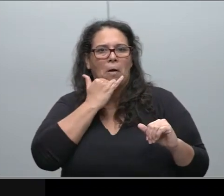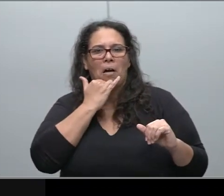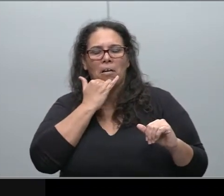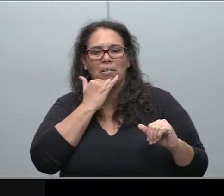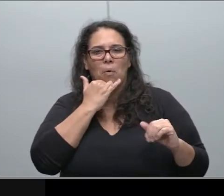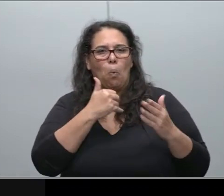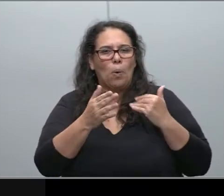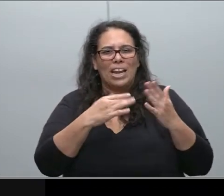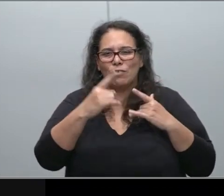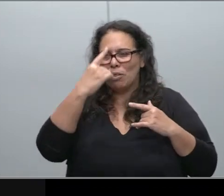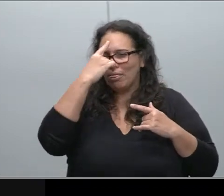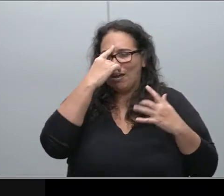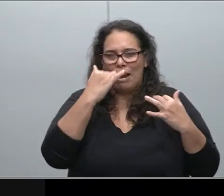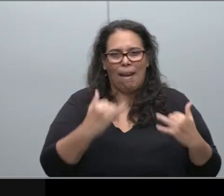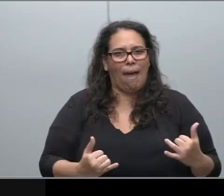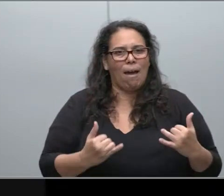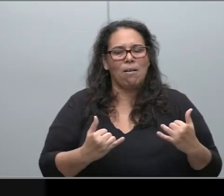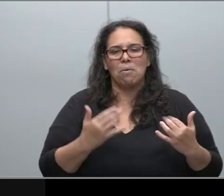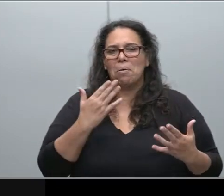We'll kinda wait a little bit longer, give everybody some time.